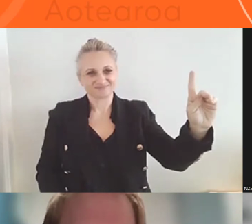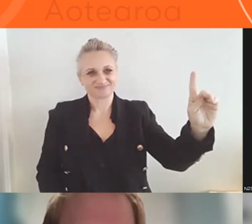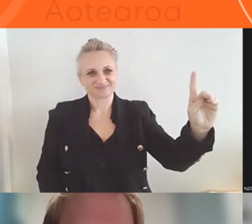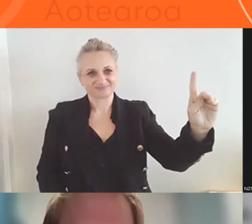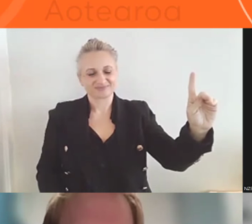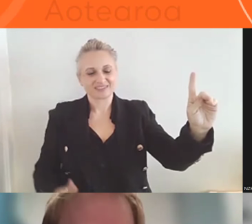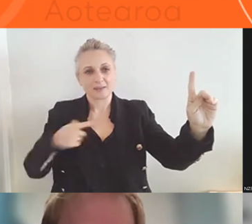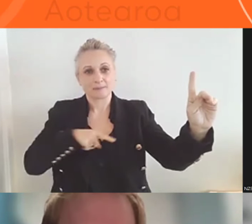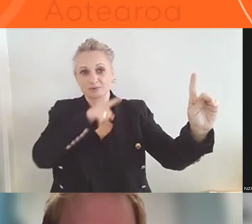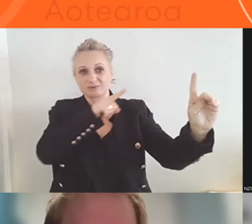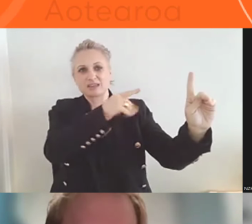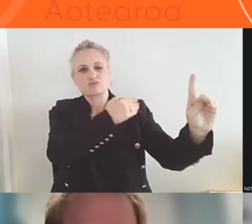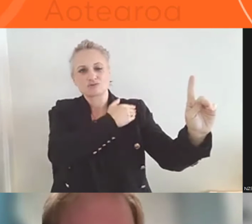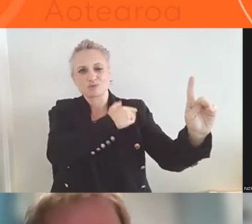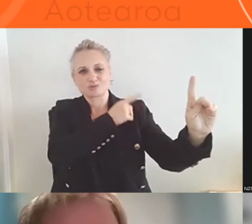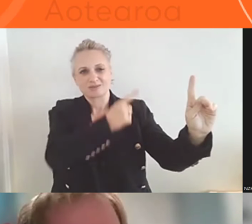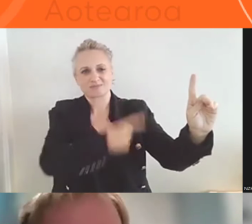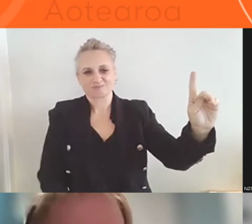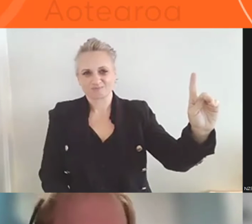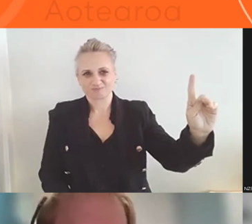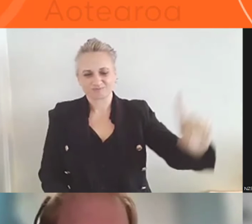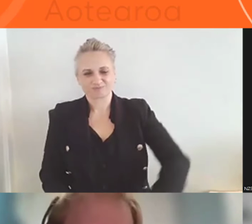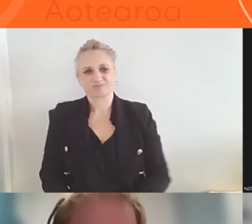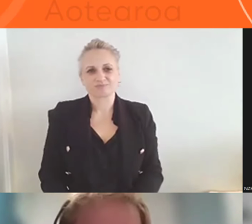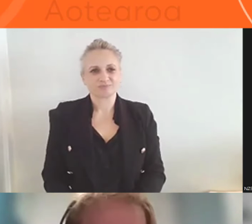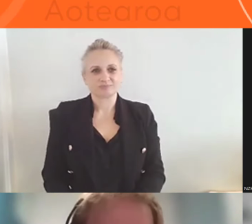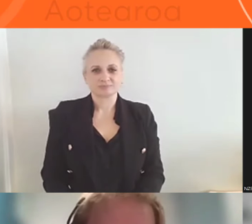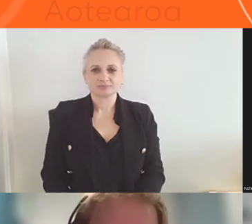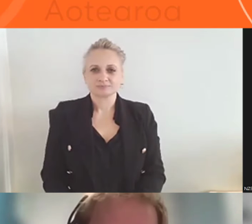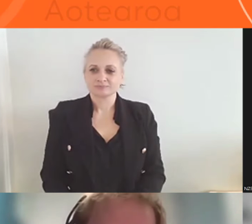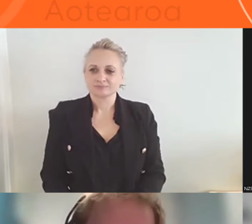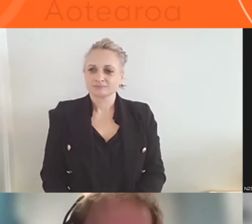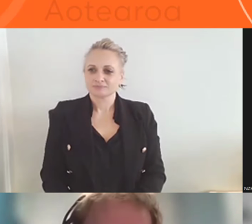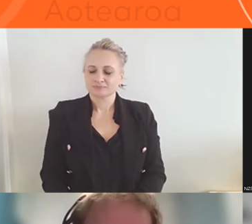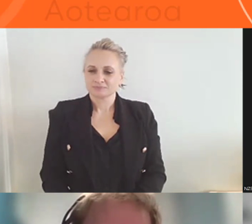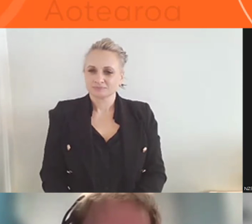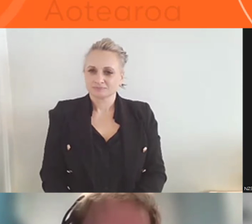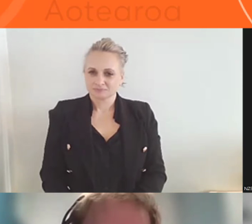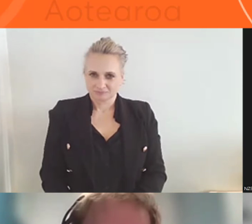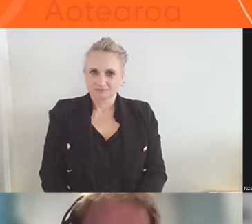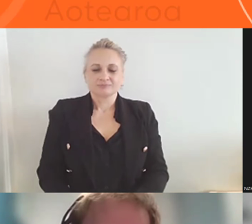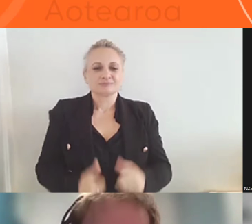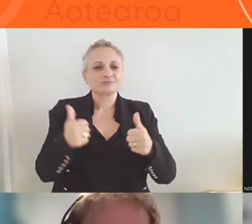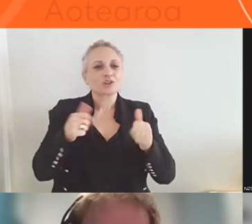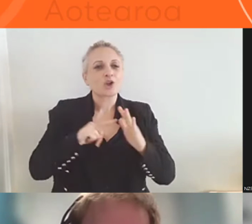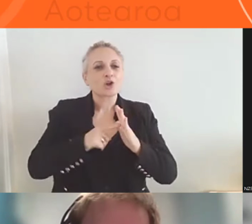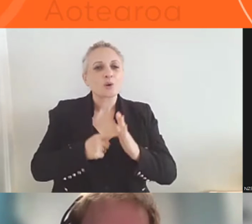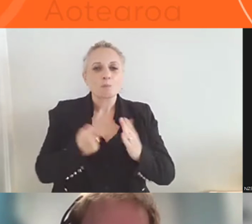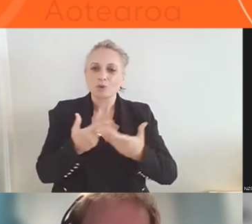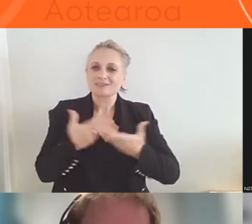the bit between their teeth. Good points. Anyone else on that? You're